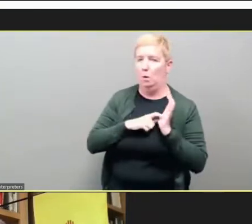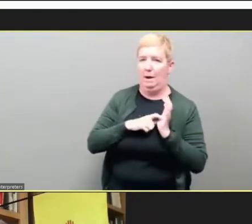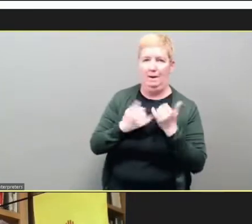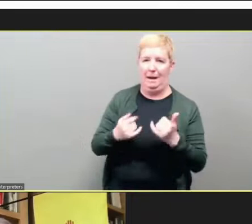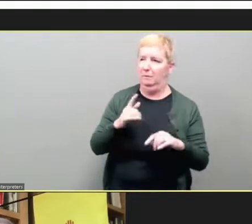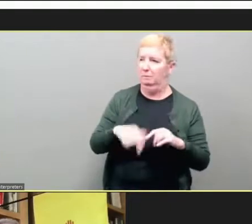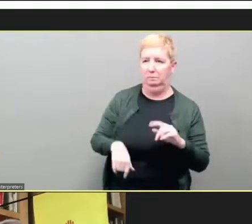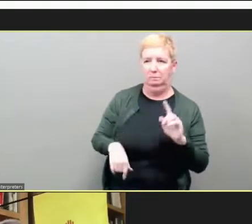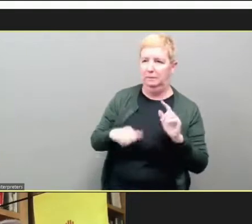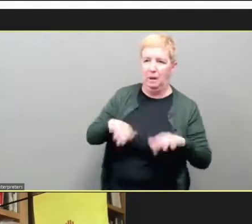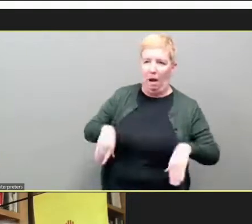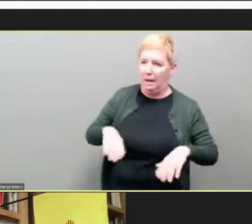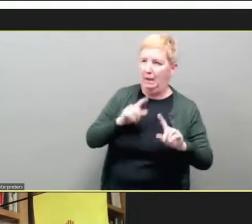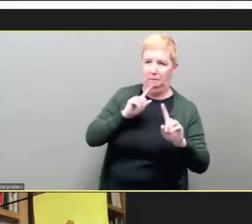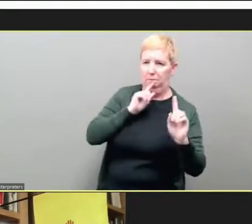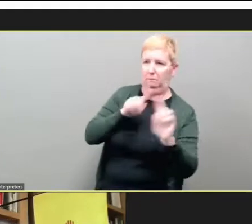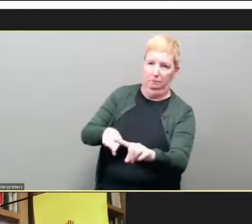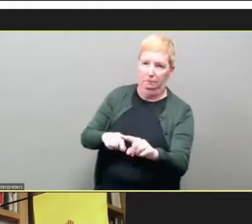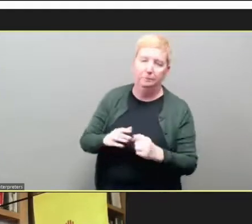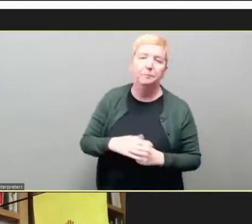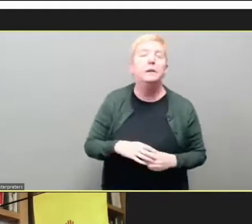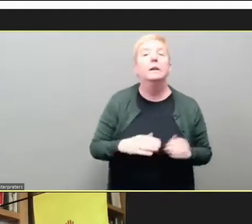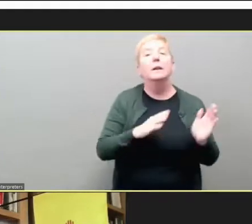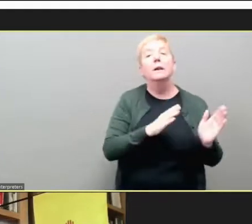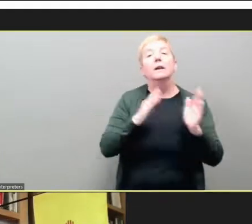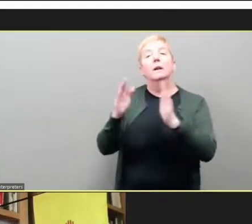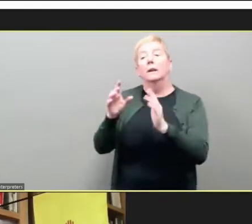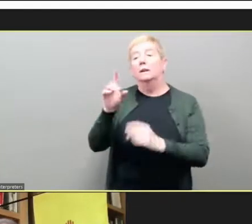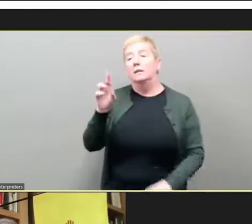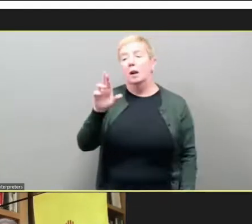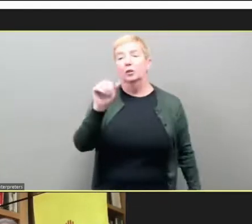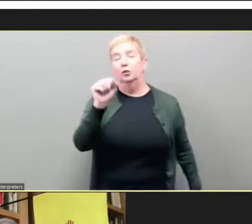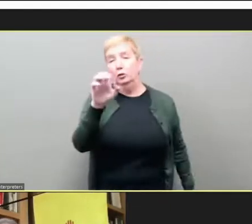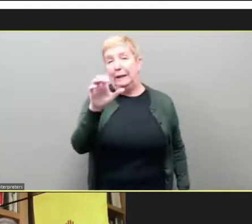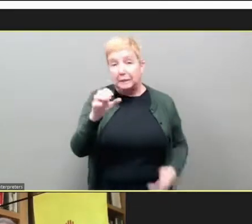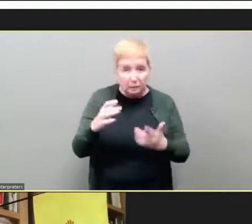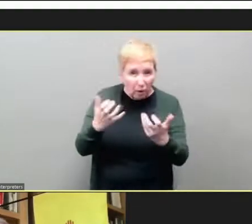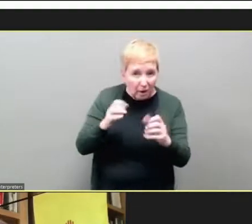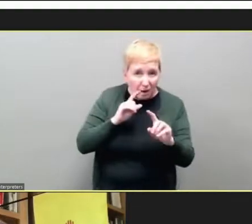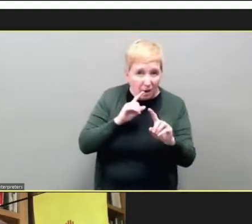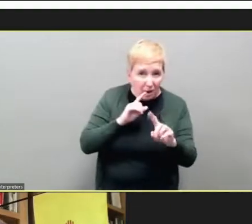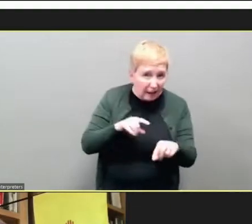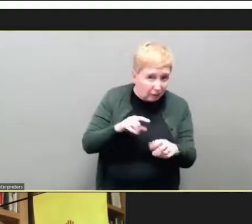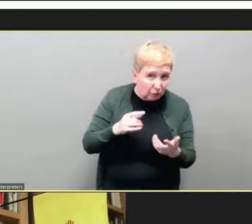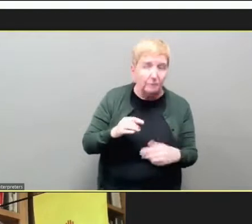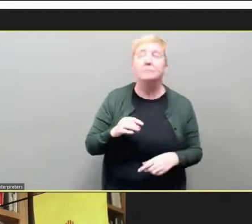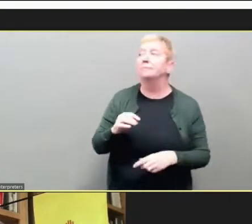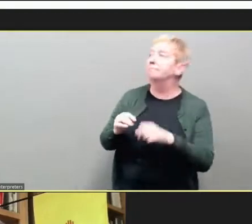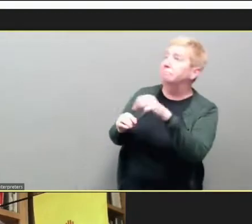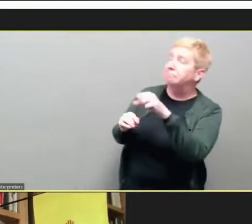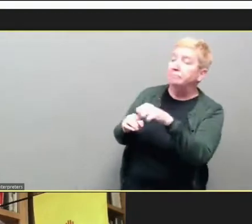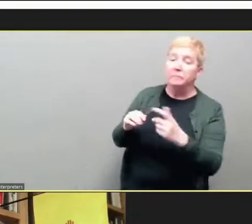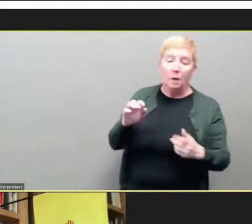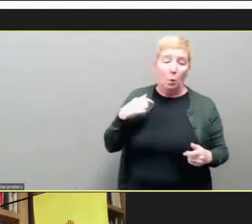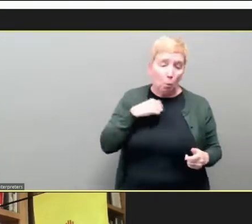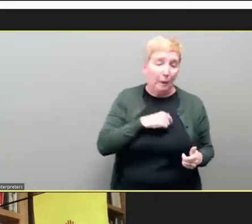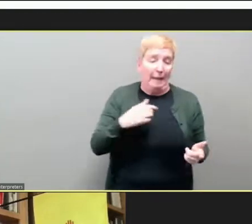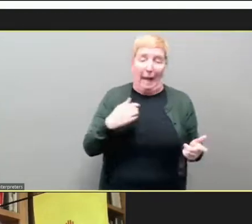you take that last one. Yeah. One add to your comments at the bottom line here is really we have all the vaccine we need right now, we're going to have